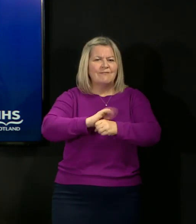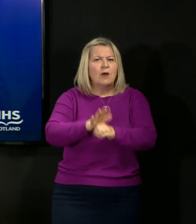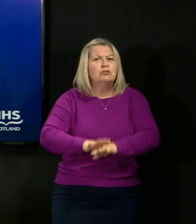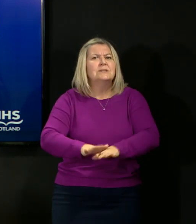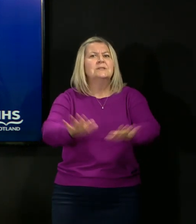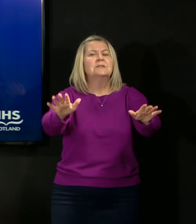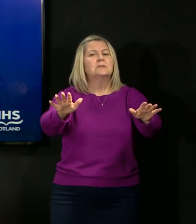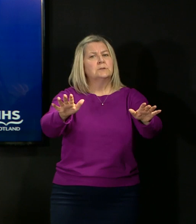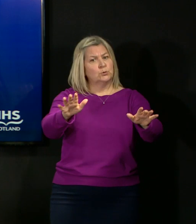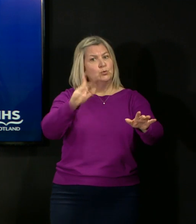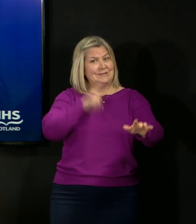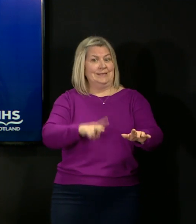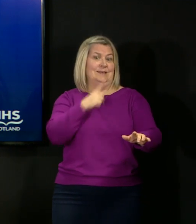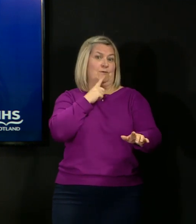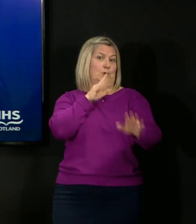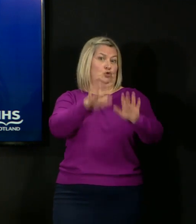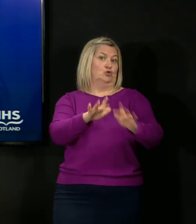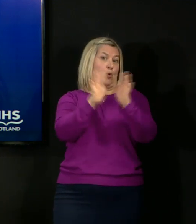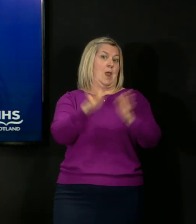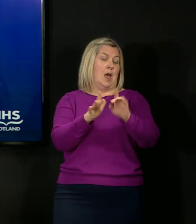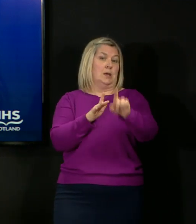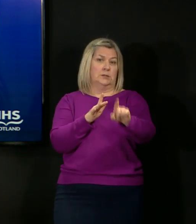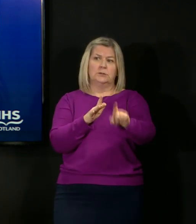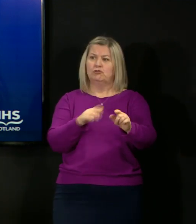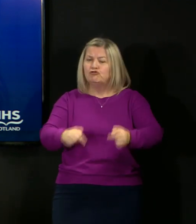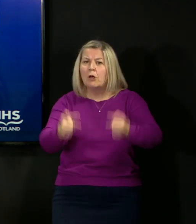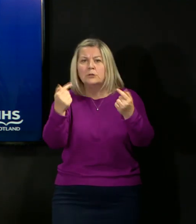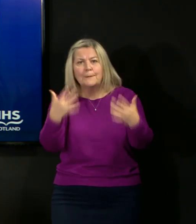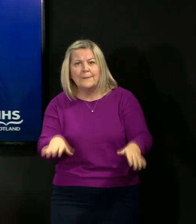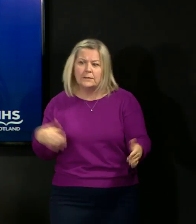address the challenges we've heard about working in health and social care at